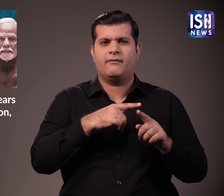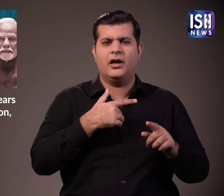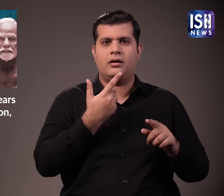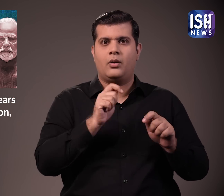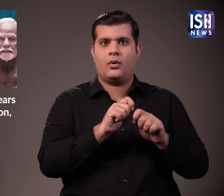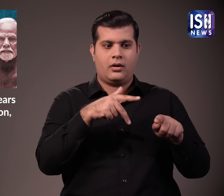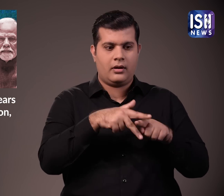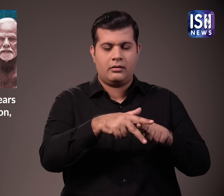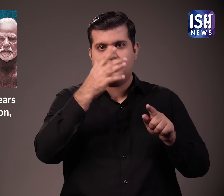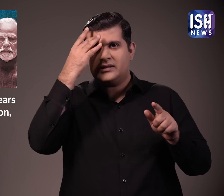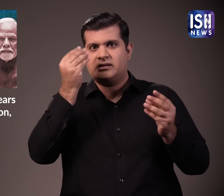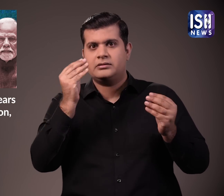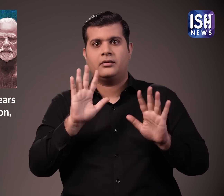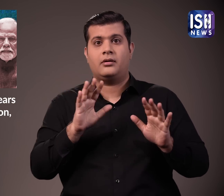This disrupts the work.